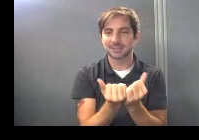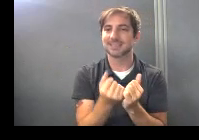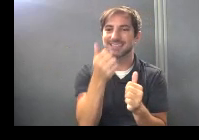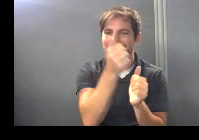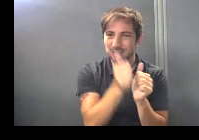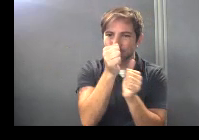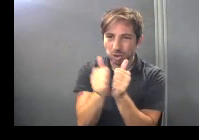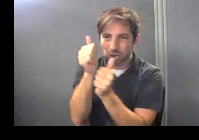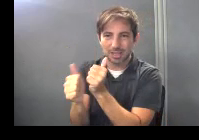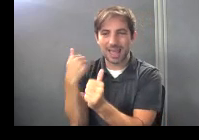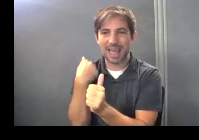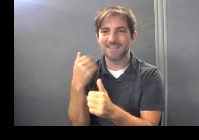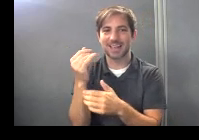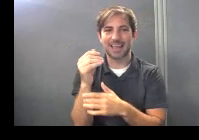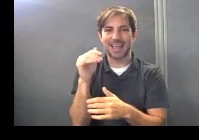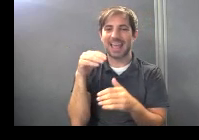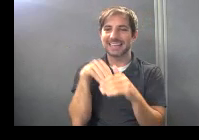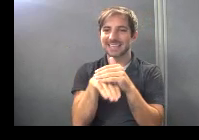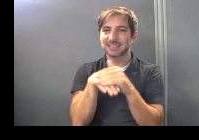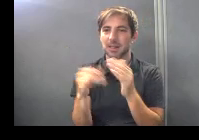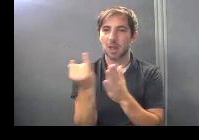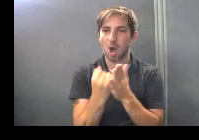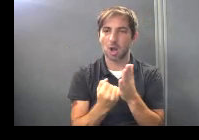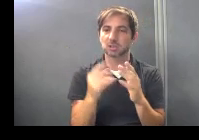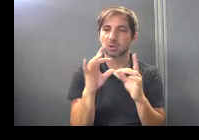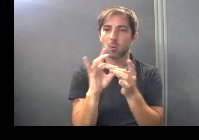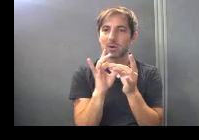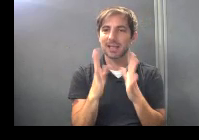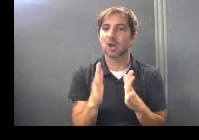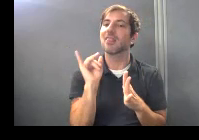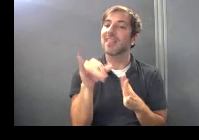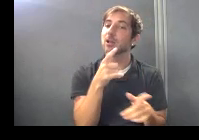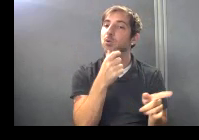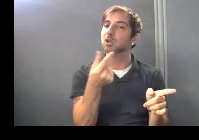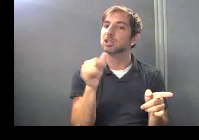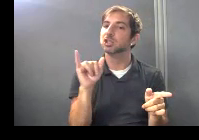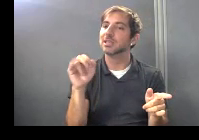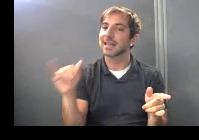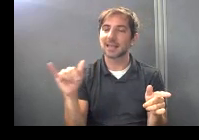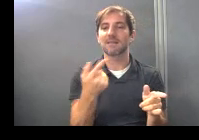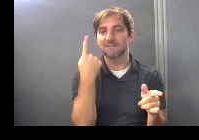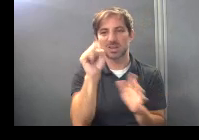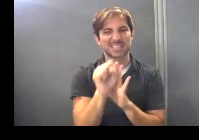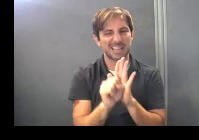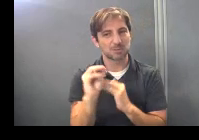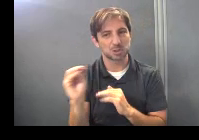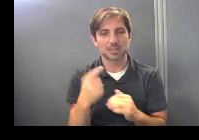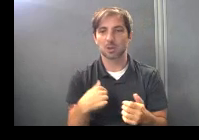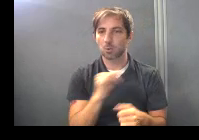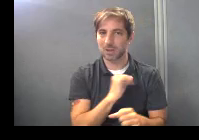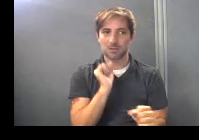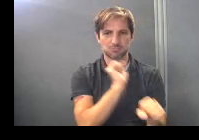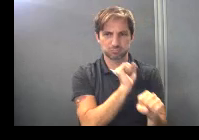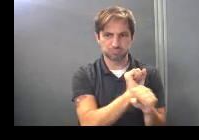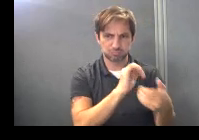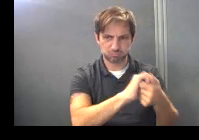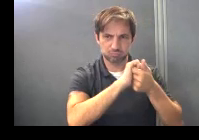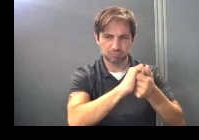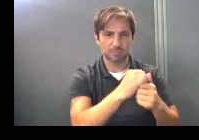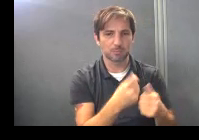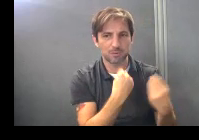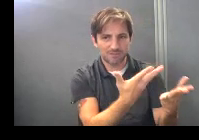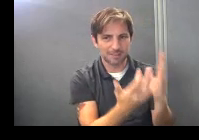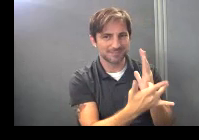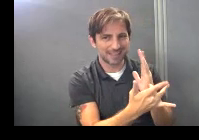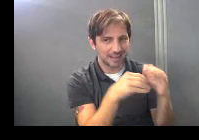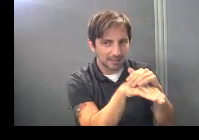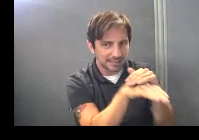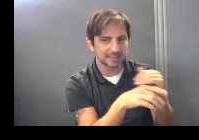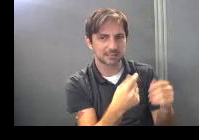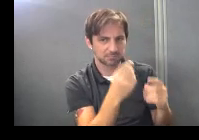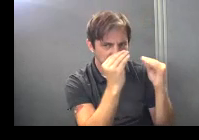THAT IS FOR THE STATE OF MISSOURI. WE WORK WITH THEM SO THEY CAN ASSIST ORGANIZATIONS